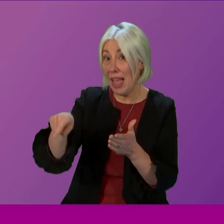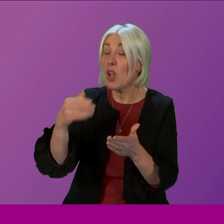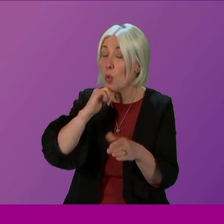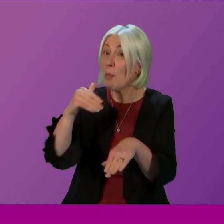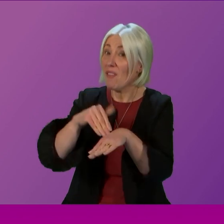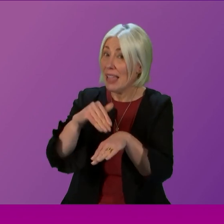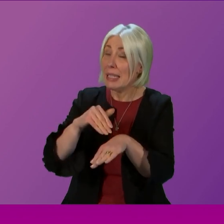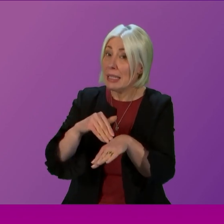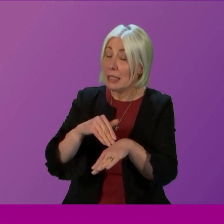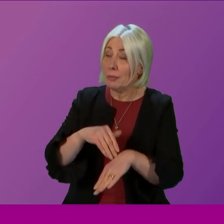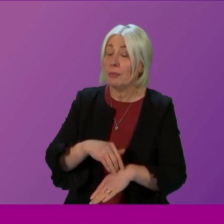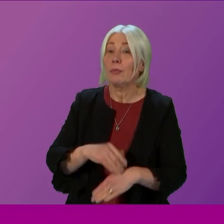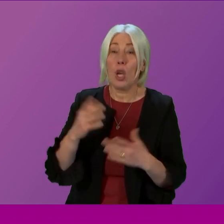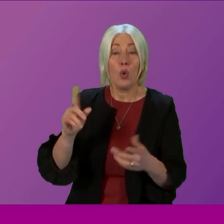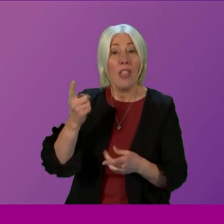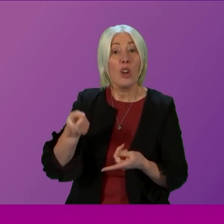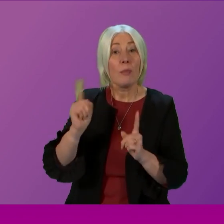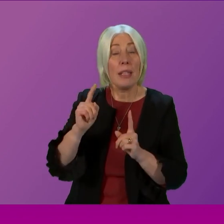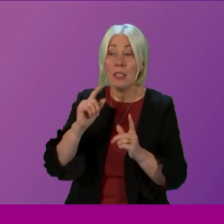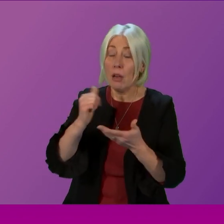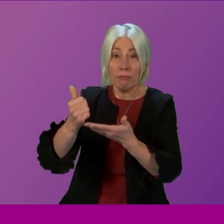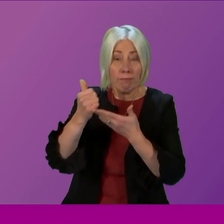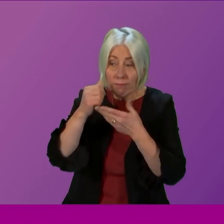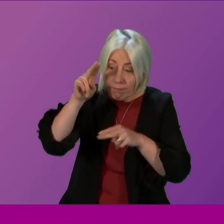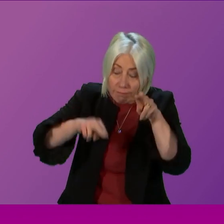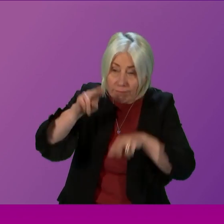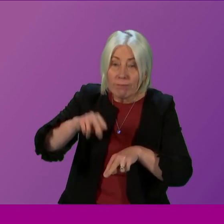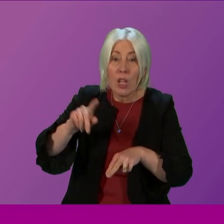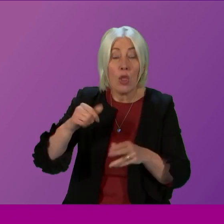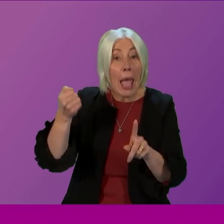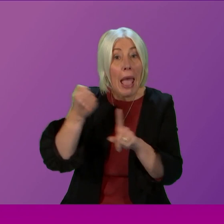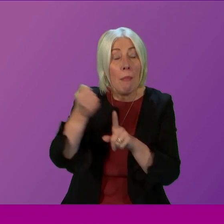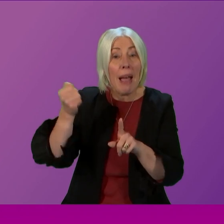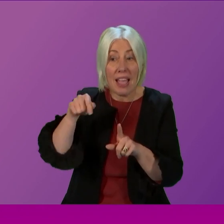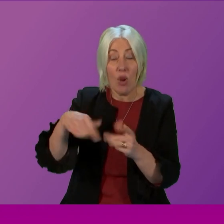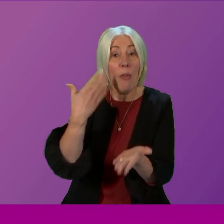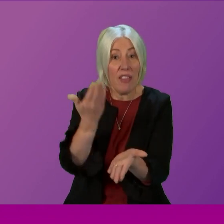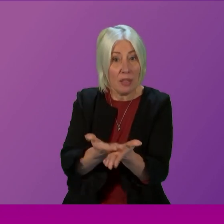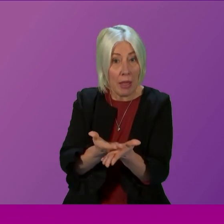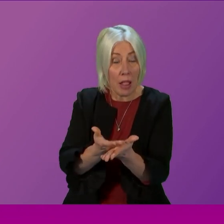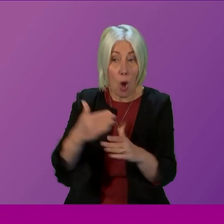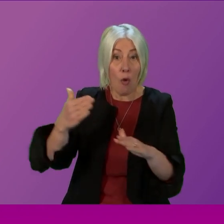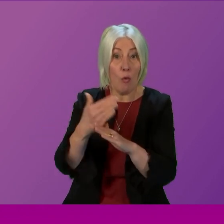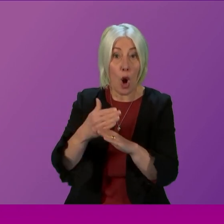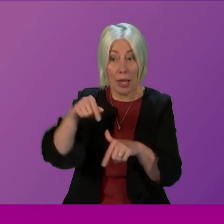Can the First Minister advise what assessment the Scottish Government has made of the impact that the bill will have on workers in Scotland and,